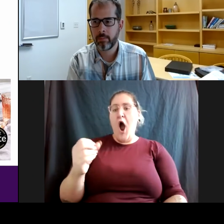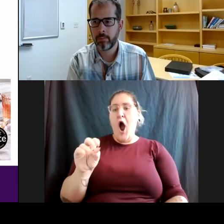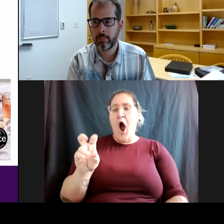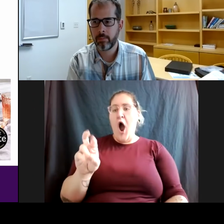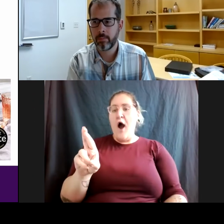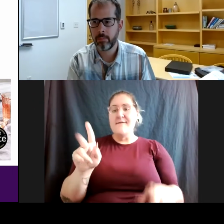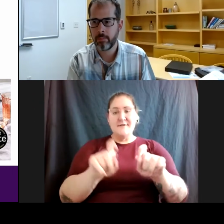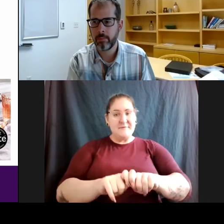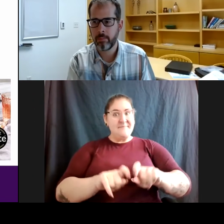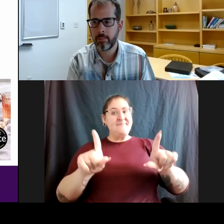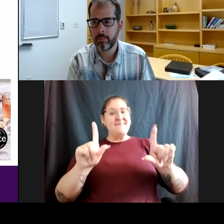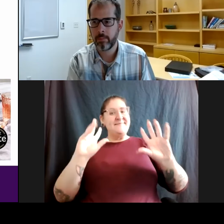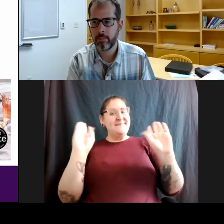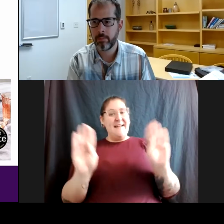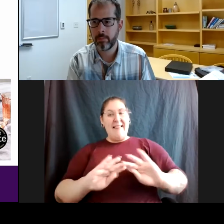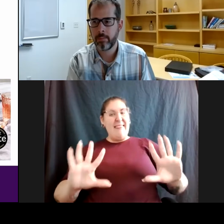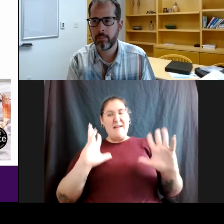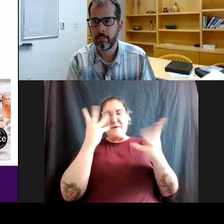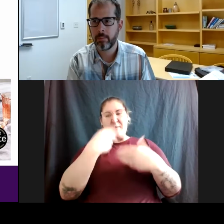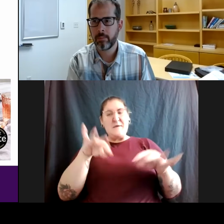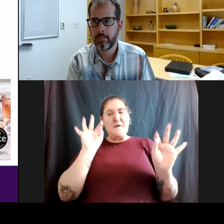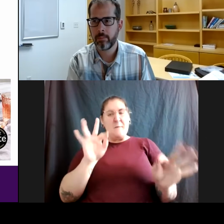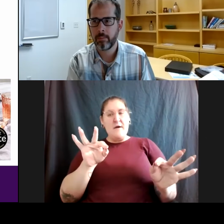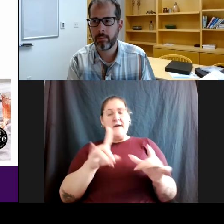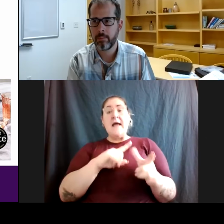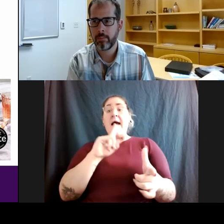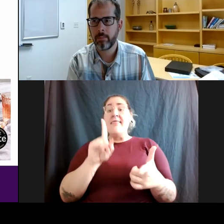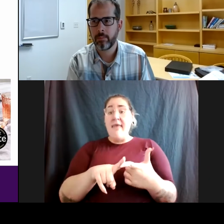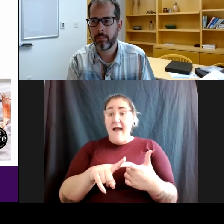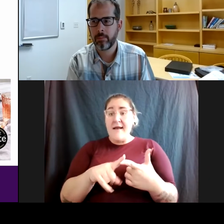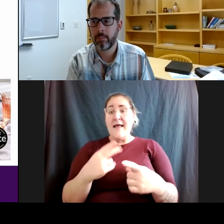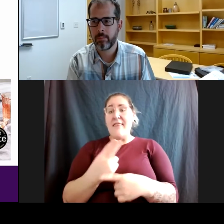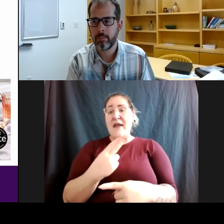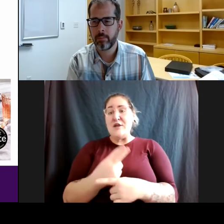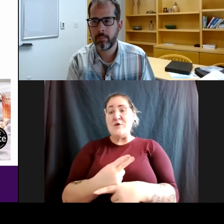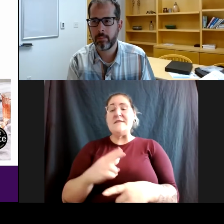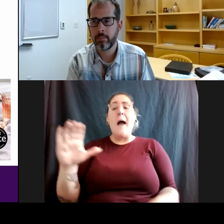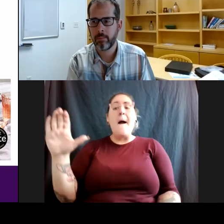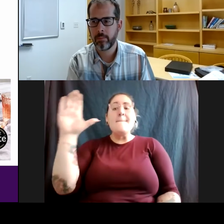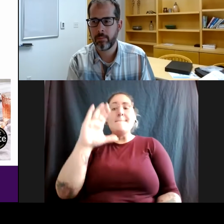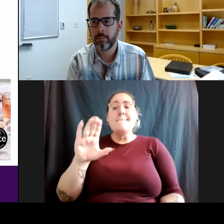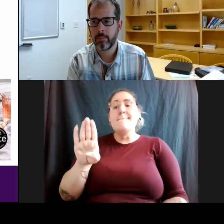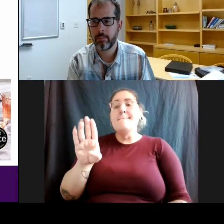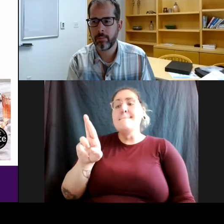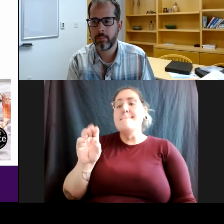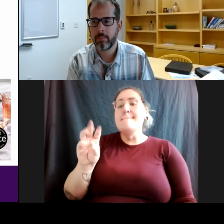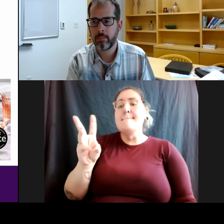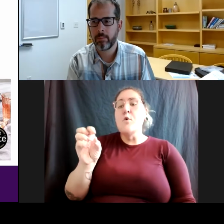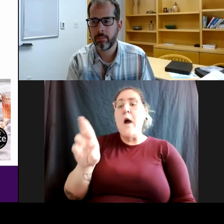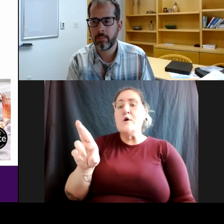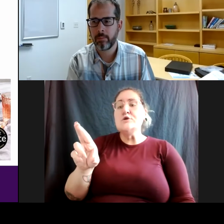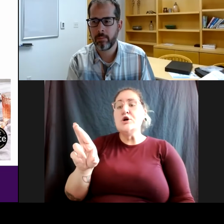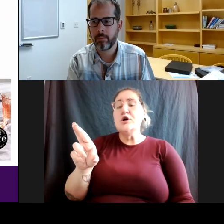then they use the browser default keyboard outline. Because that is confusing. Equally